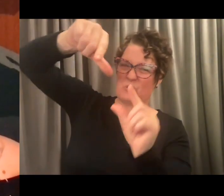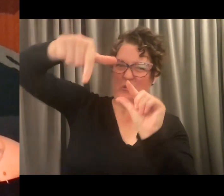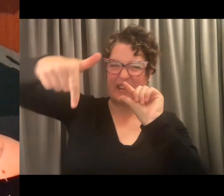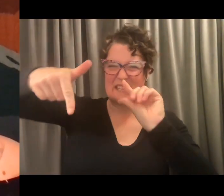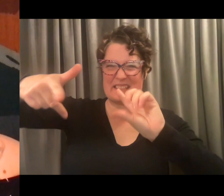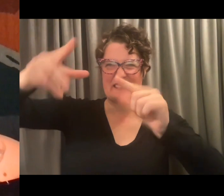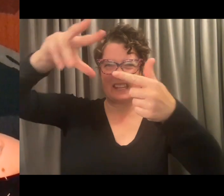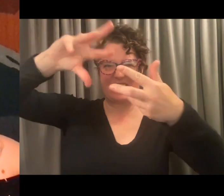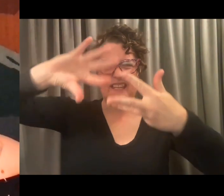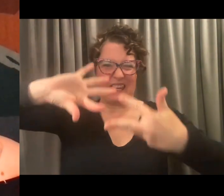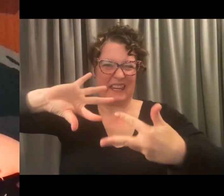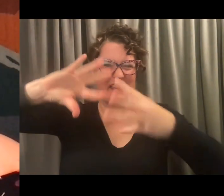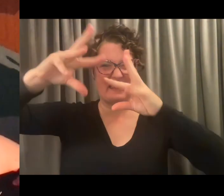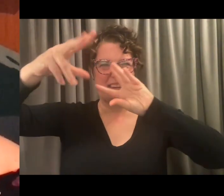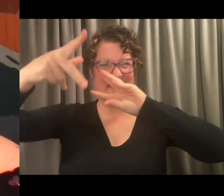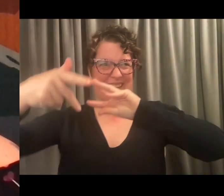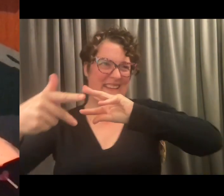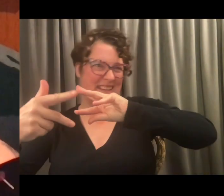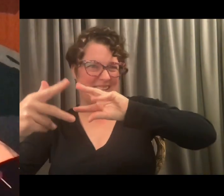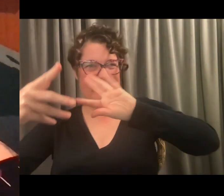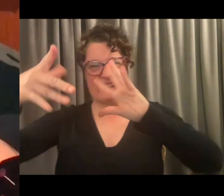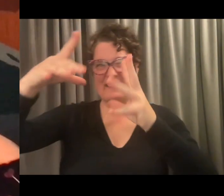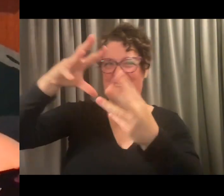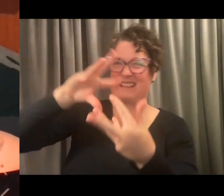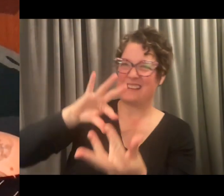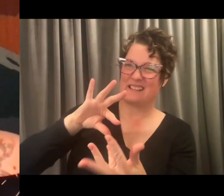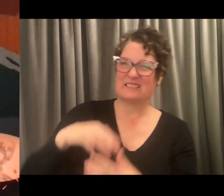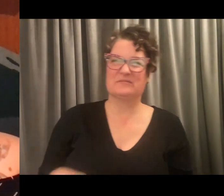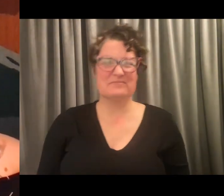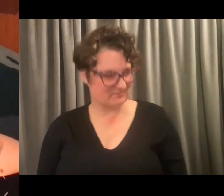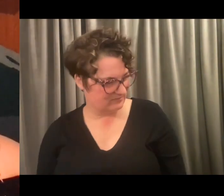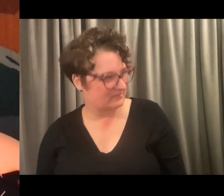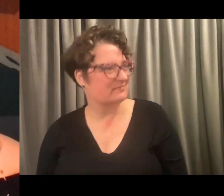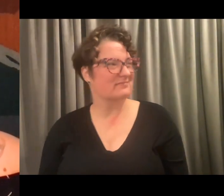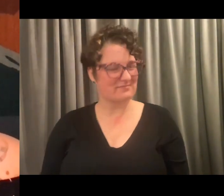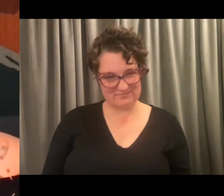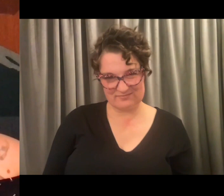I looked up into the sky. I was looking at the center of God's insides, looking